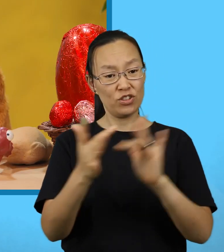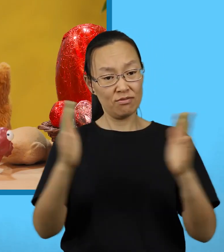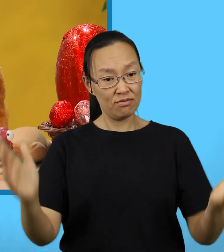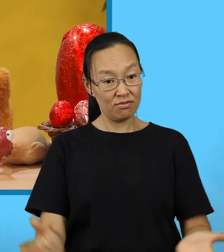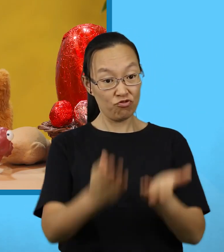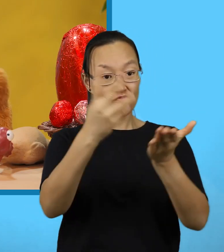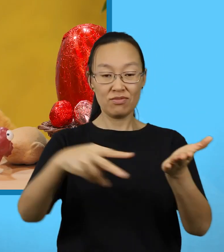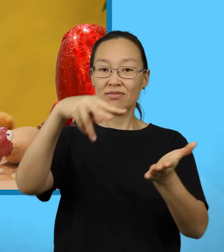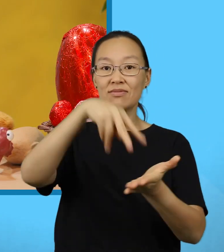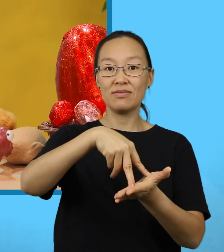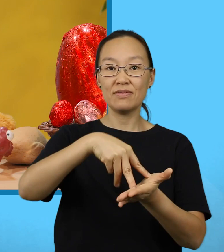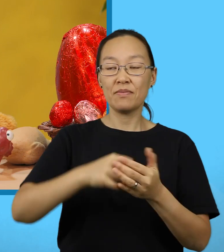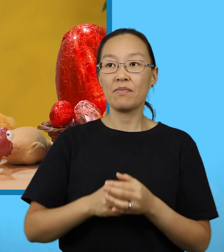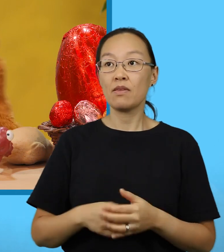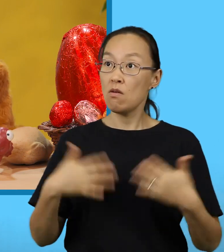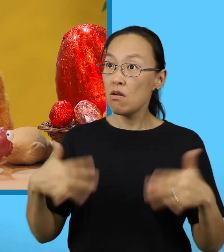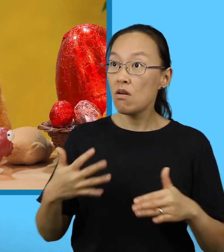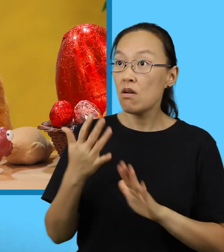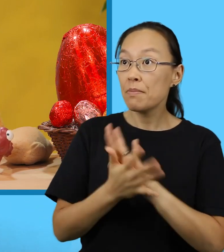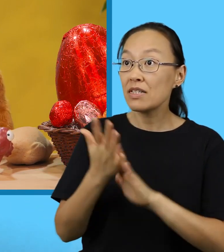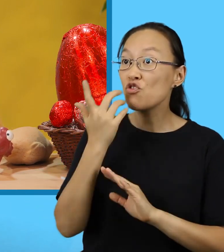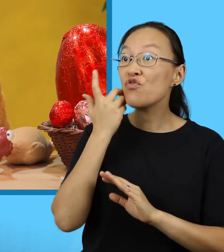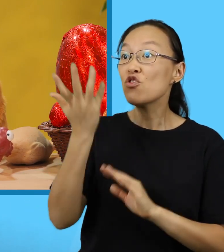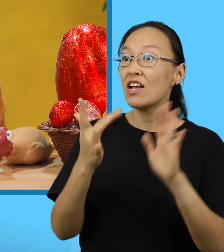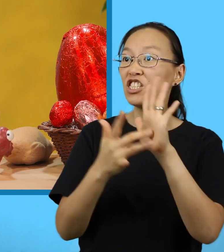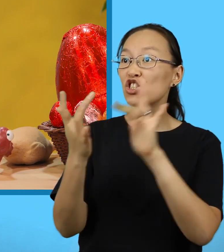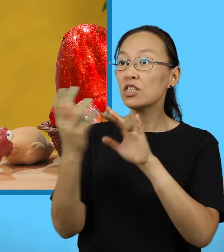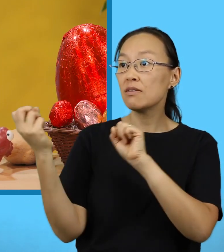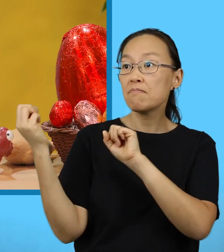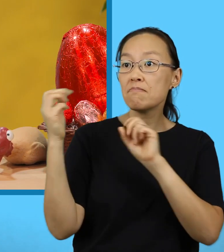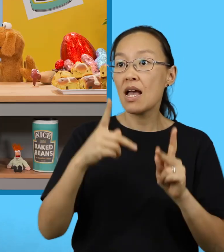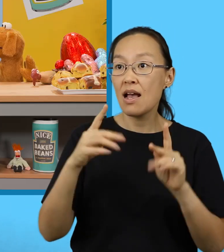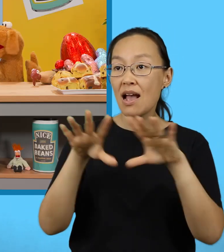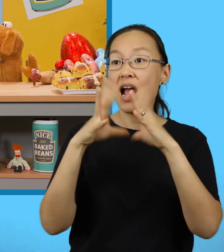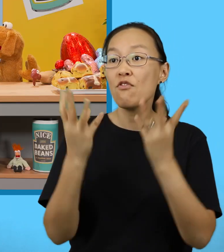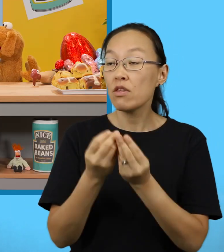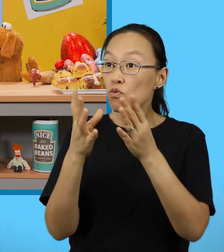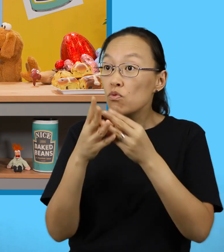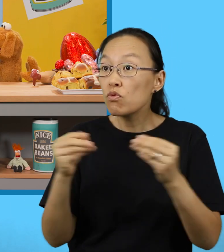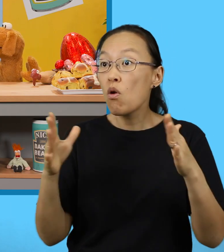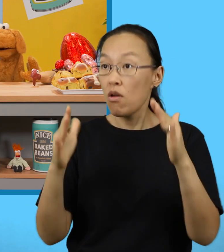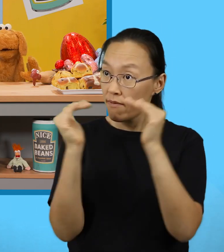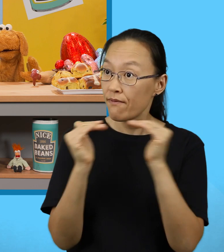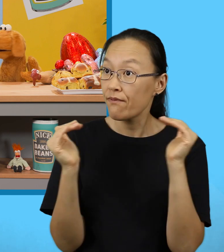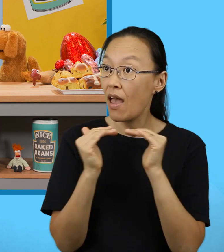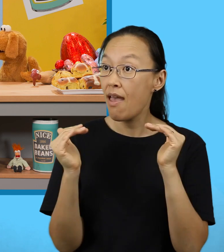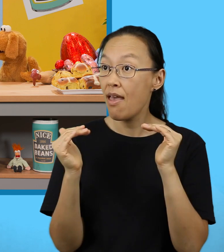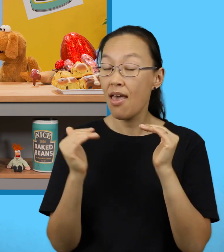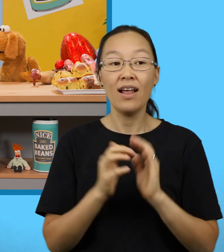So one day Jesus will come and make all things completely fair? Exactly! And so, while lots of things keep happening